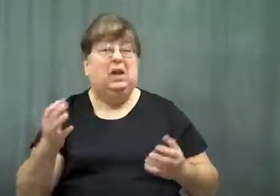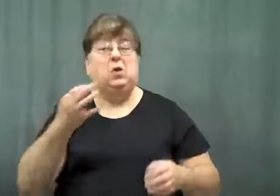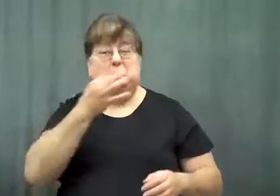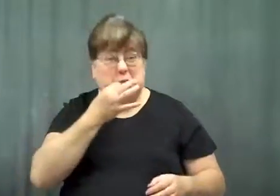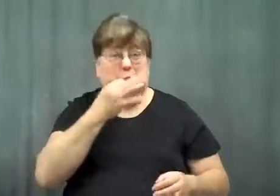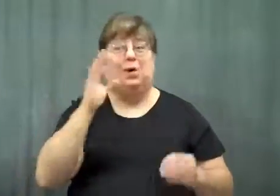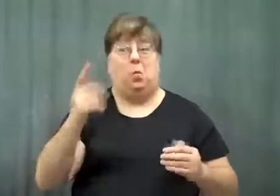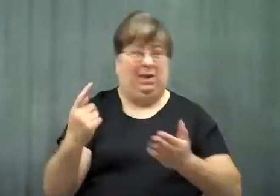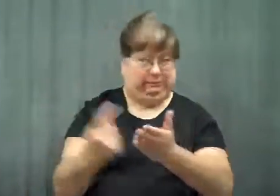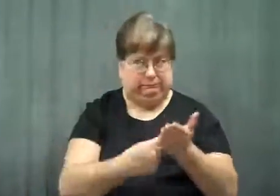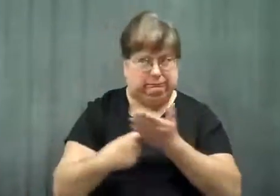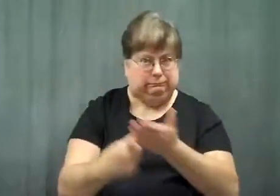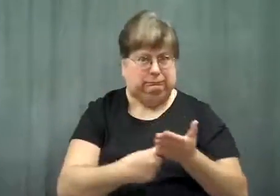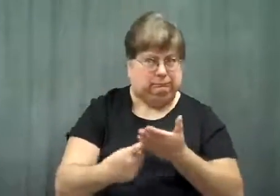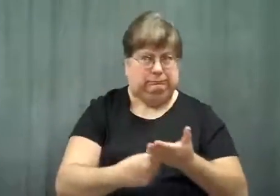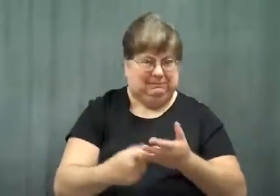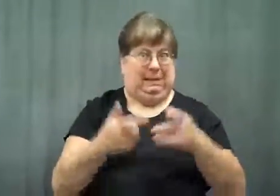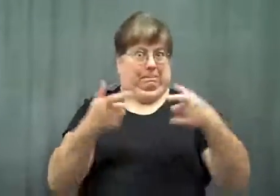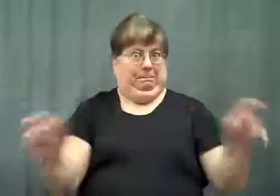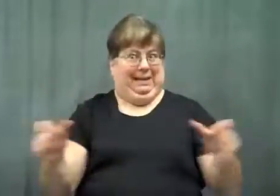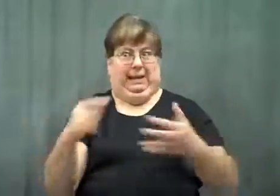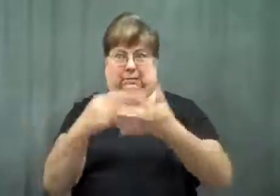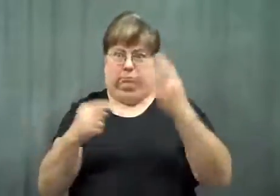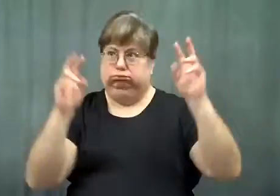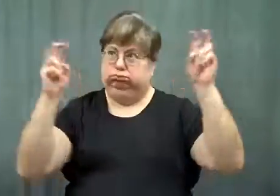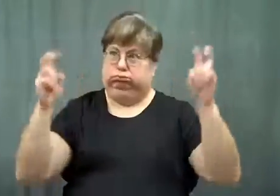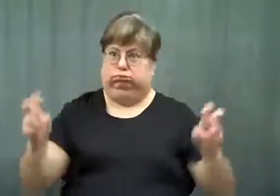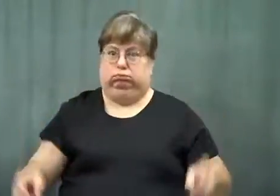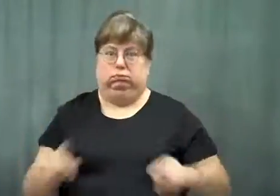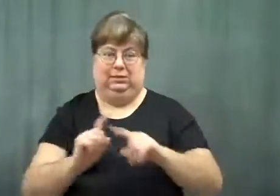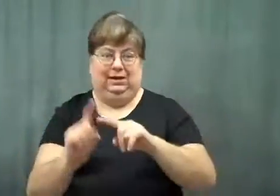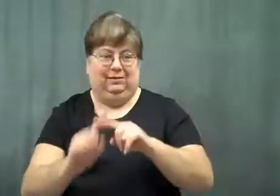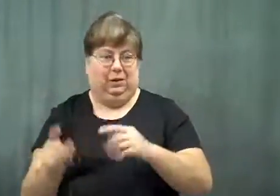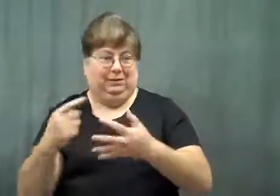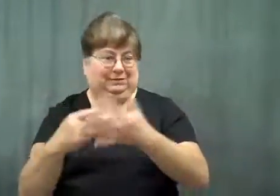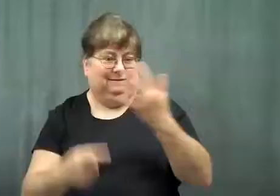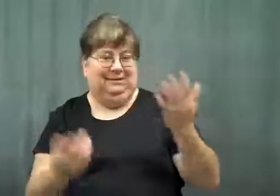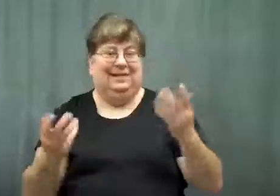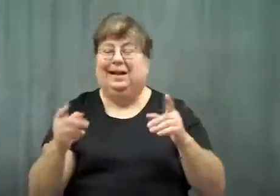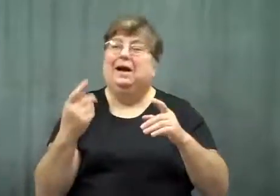Some big issues will be decided on soon by the Court.